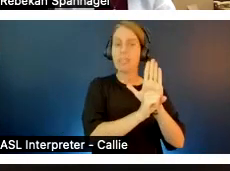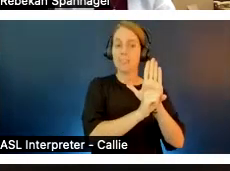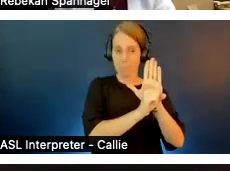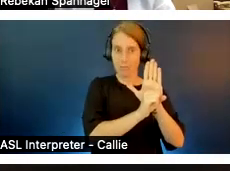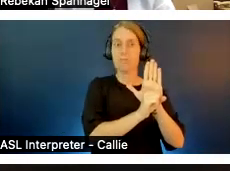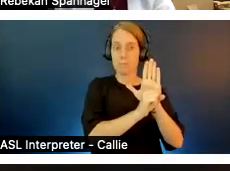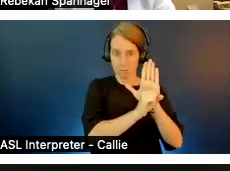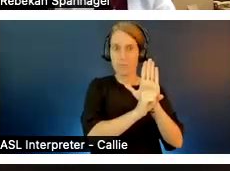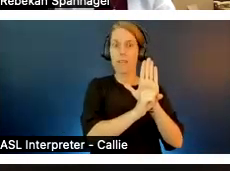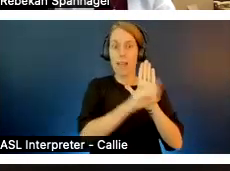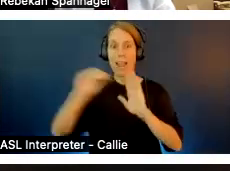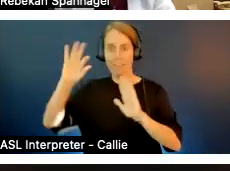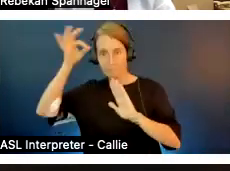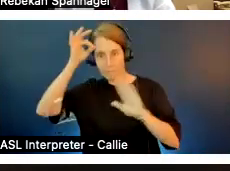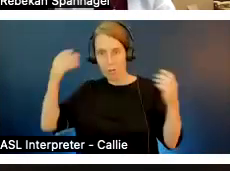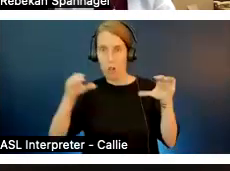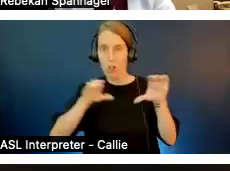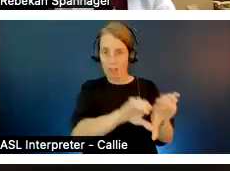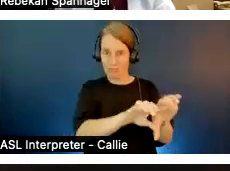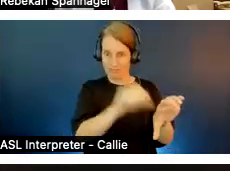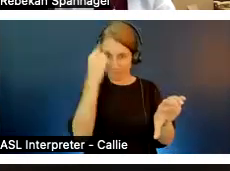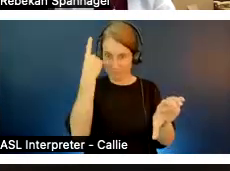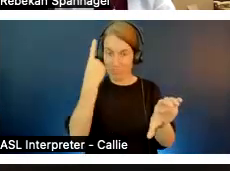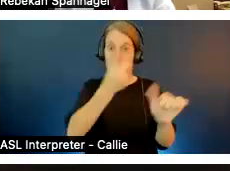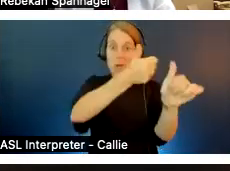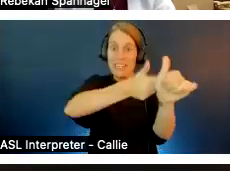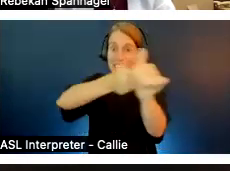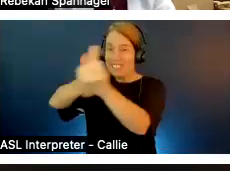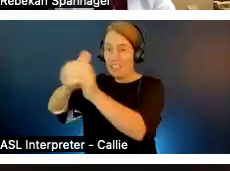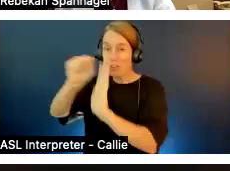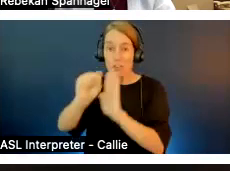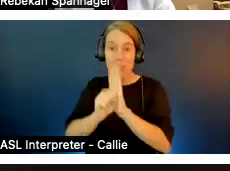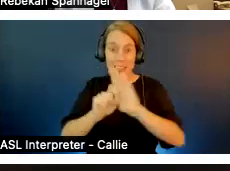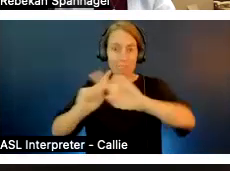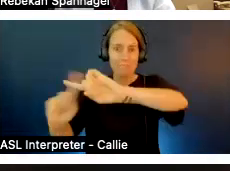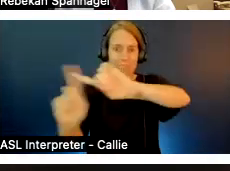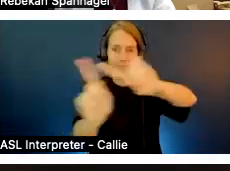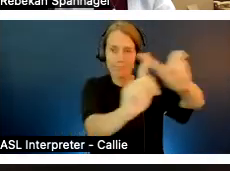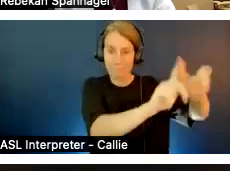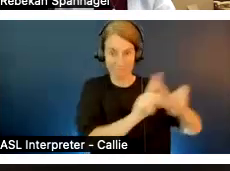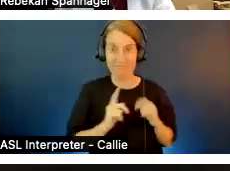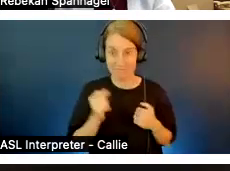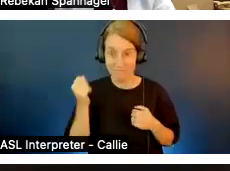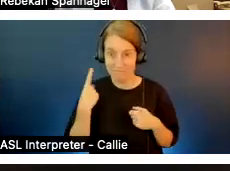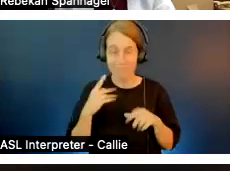is unique to that state and there is always a single state agency that is designated as the